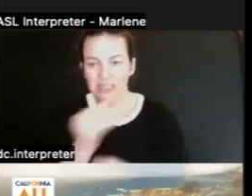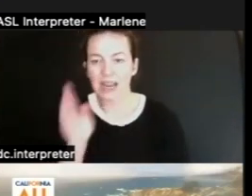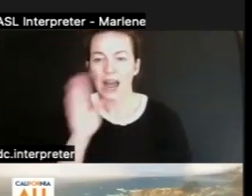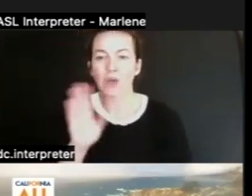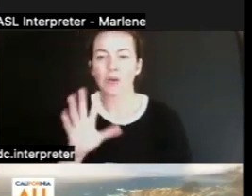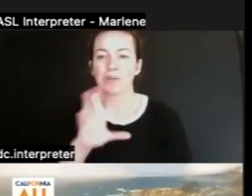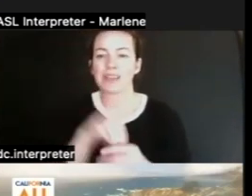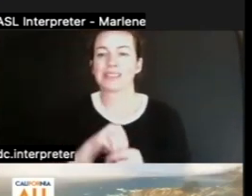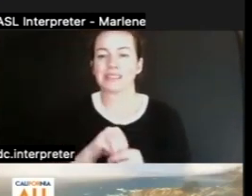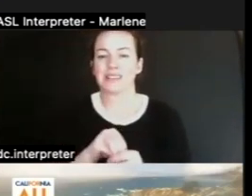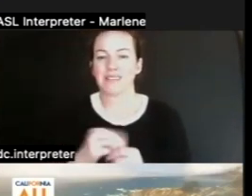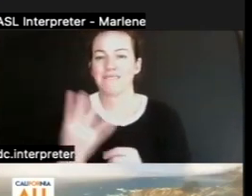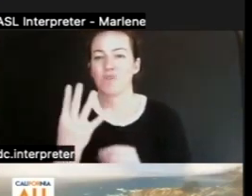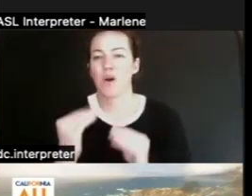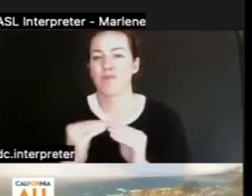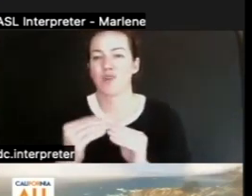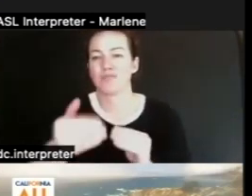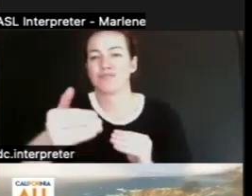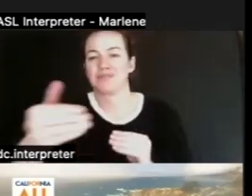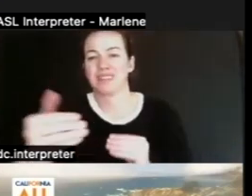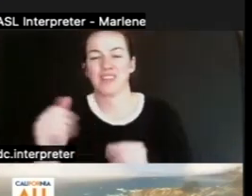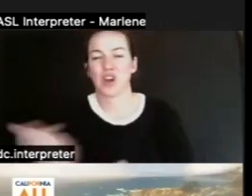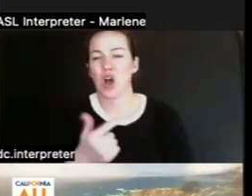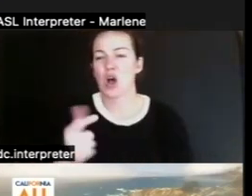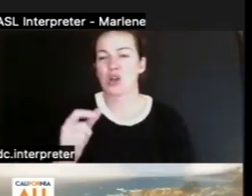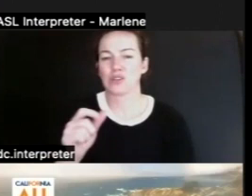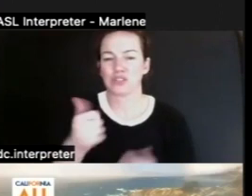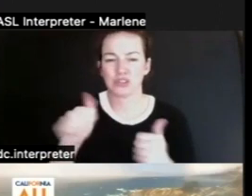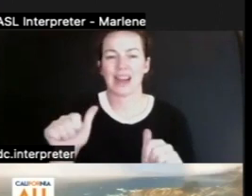four and just being aware that they're all silos and we're trying to trying to bring them together,